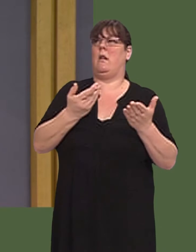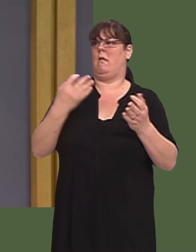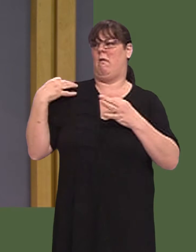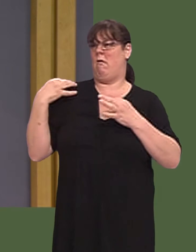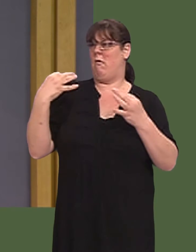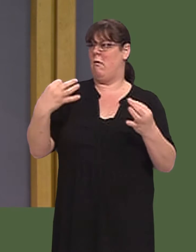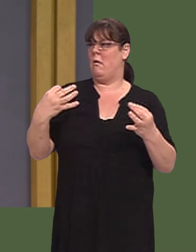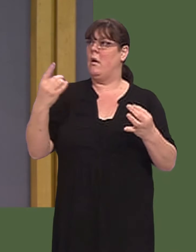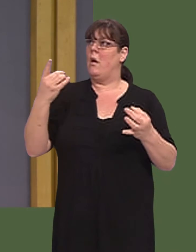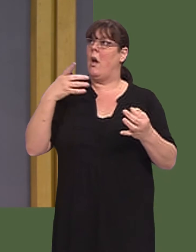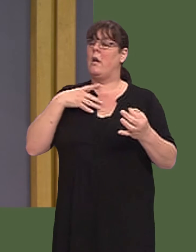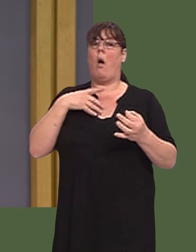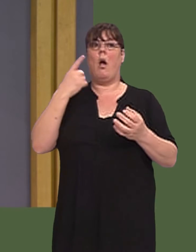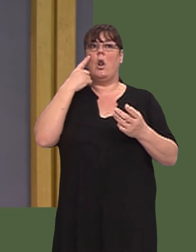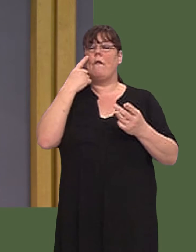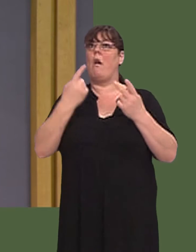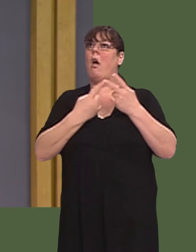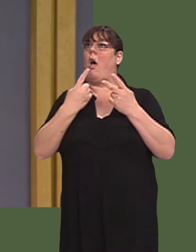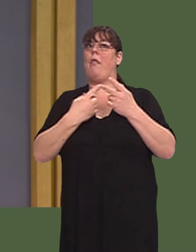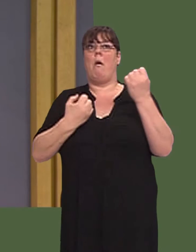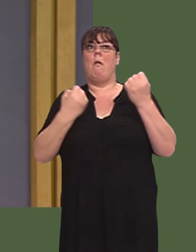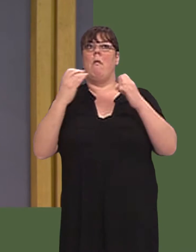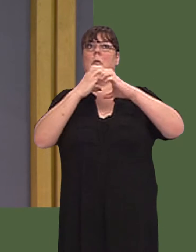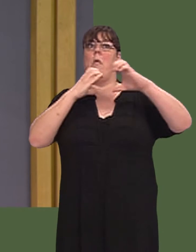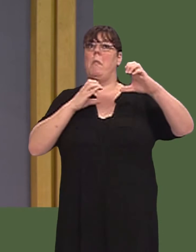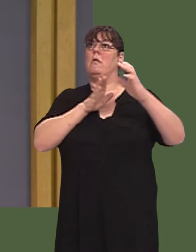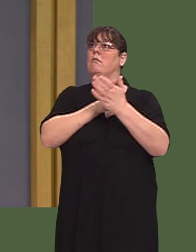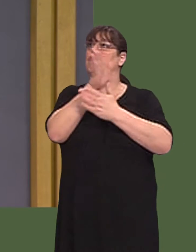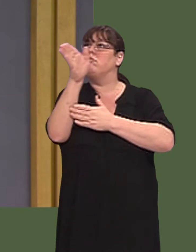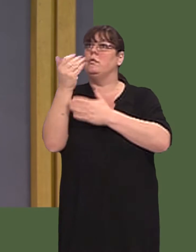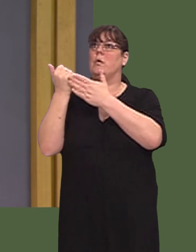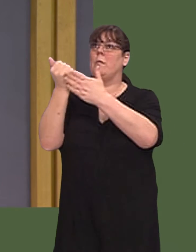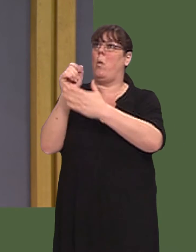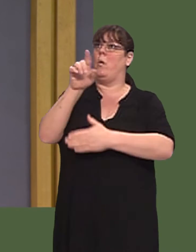and looking at redeployment of other mobile dentistry resources to provide support in